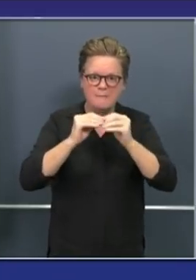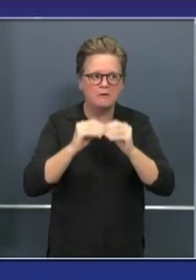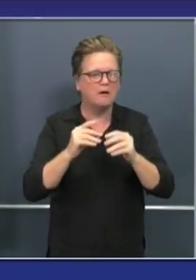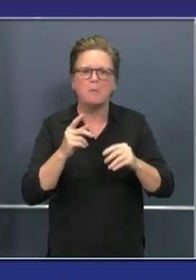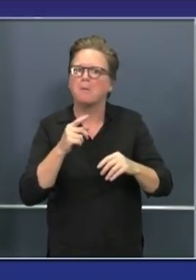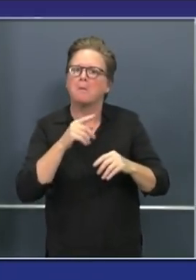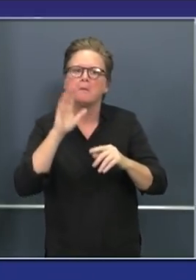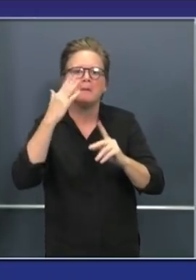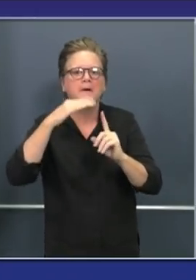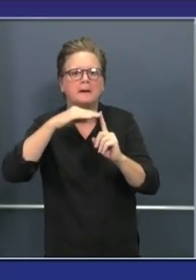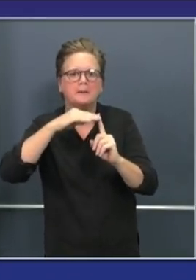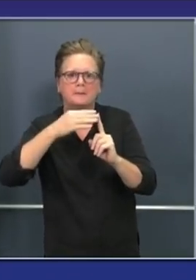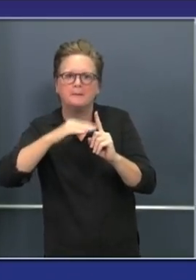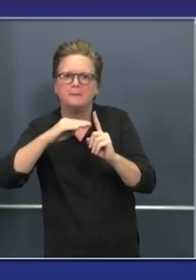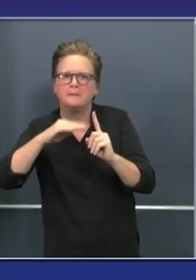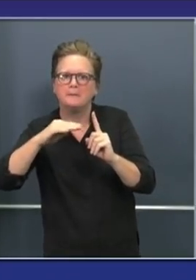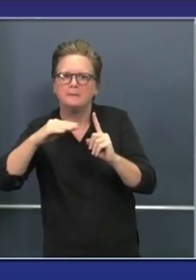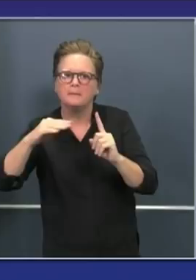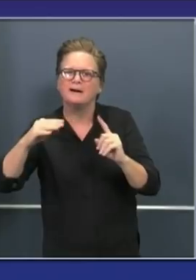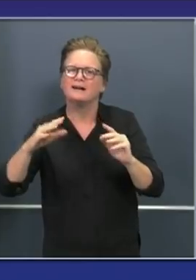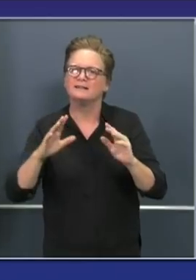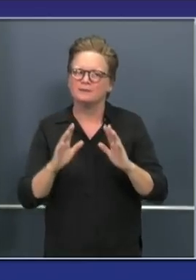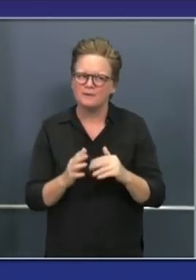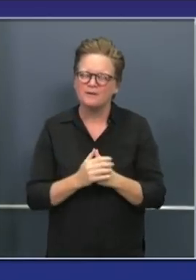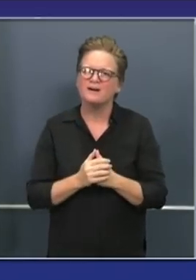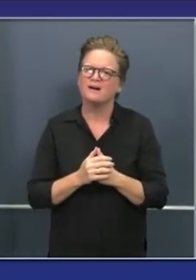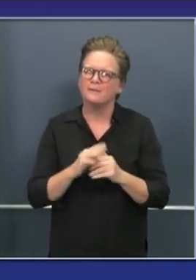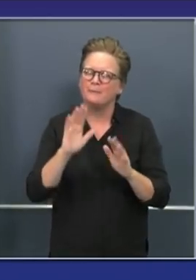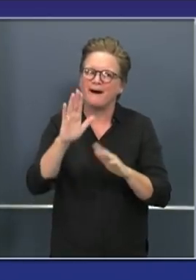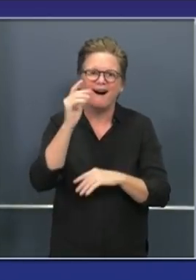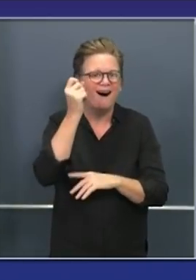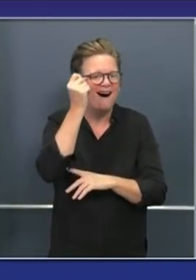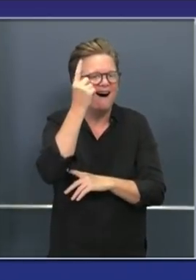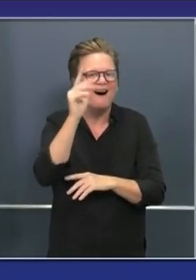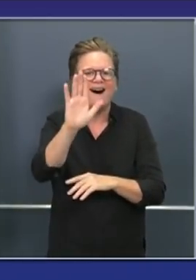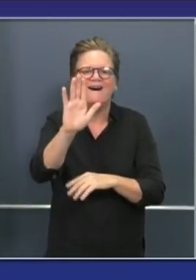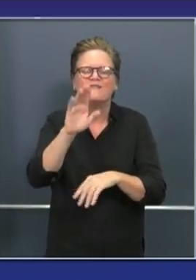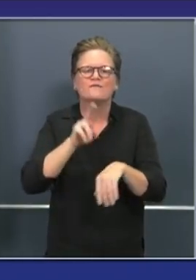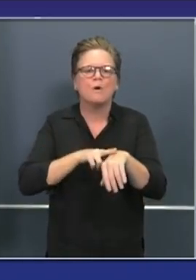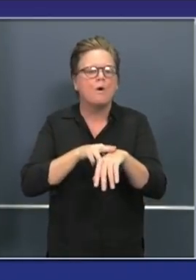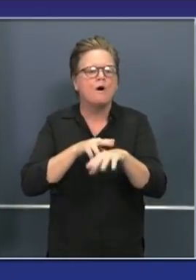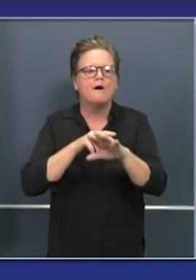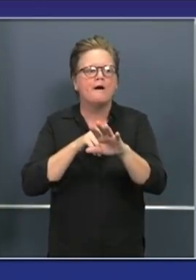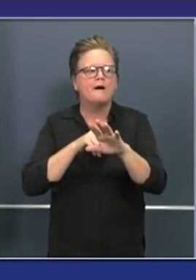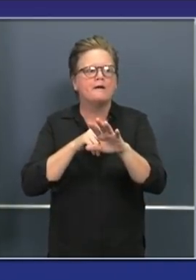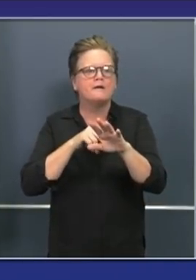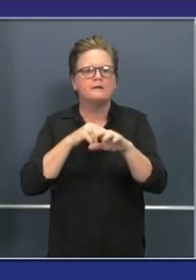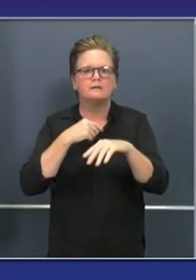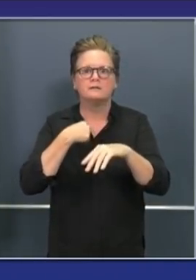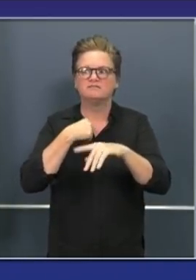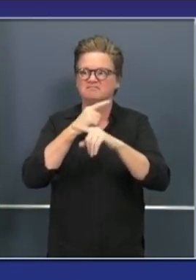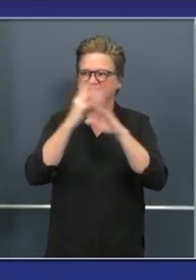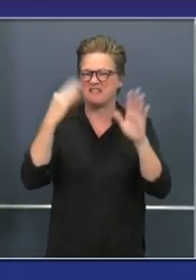SEE THE TRENDS. BUT BY NO MEANS DOES THE PAST EQUAL THE FUTURE AND I'M GOING TO GET TO THAT IN JUST A